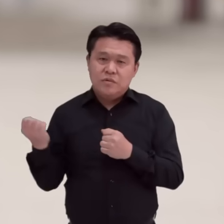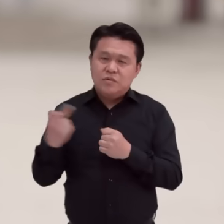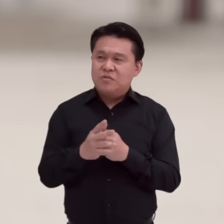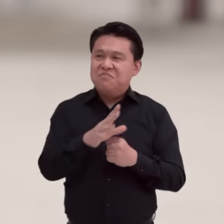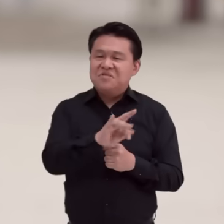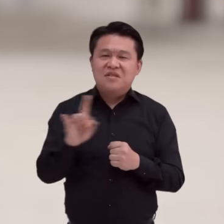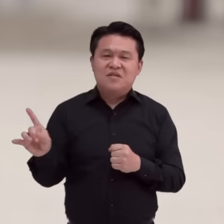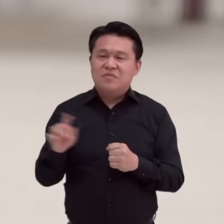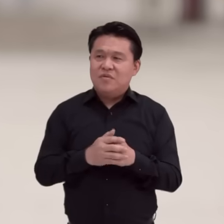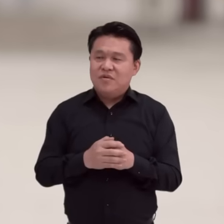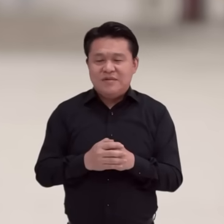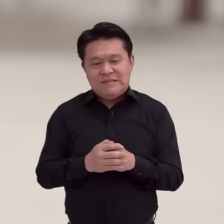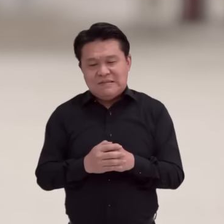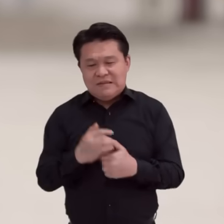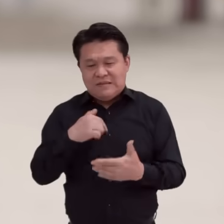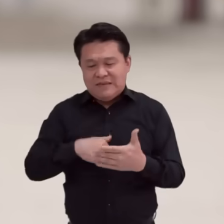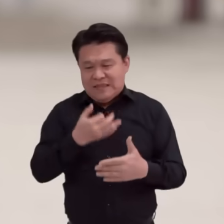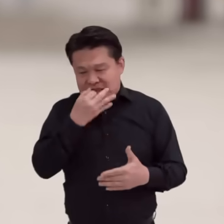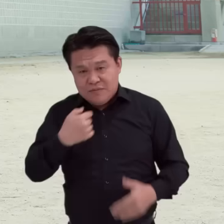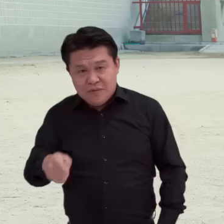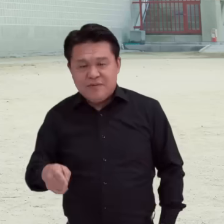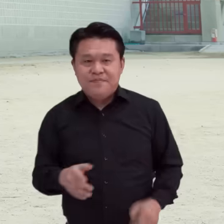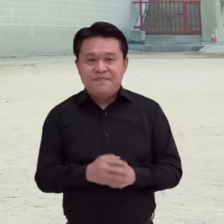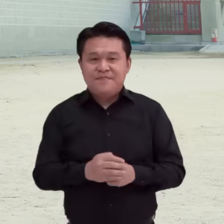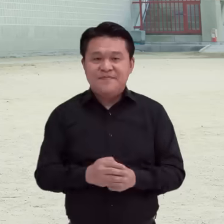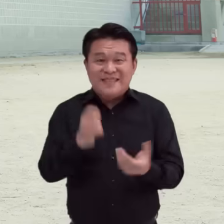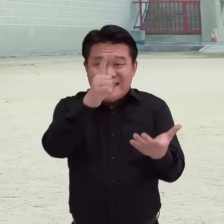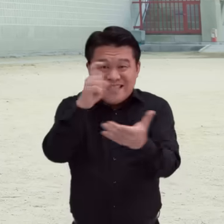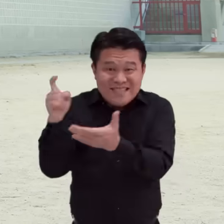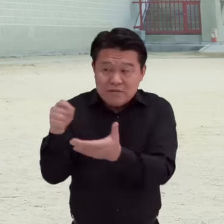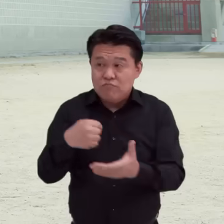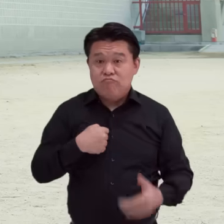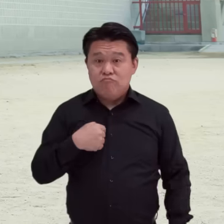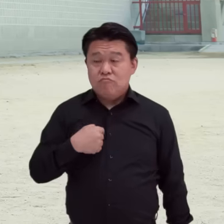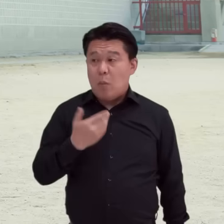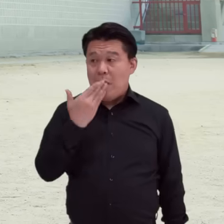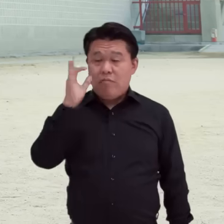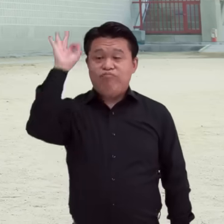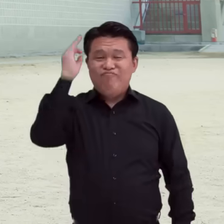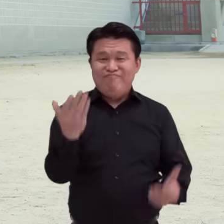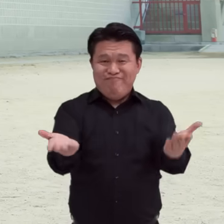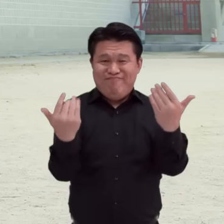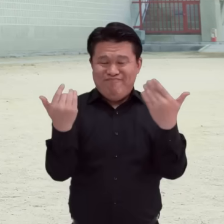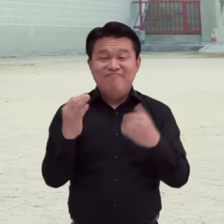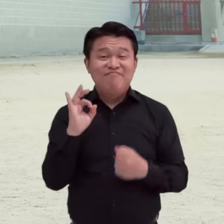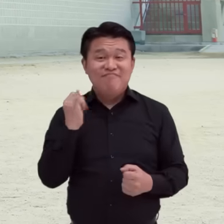In terms of emotional difficulty, we don’t mind taking pictures with visitors,